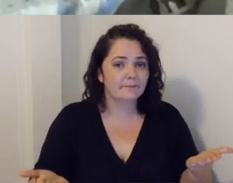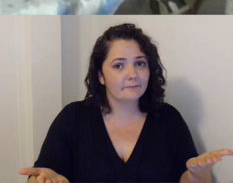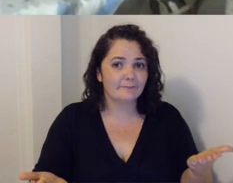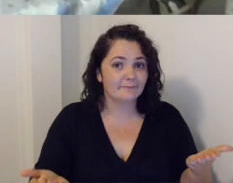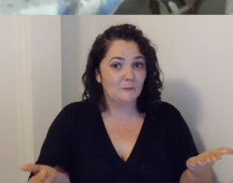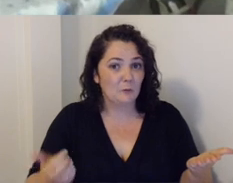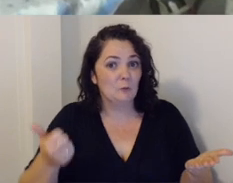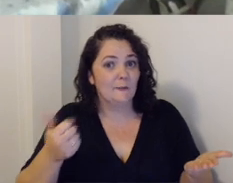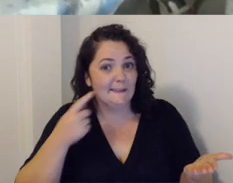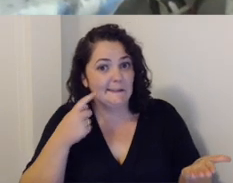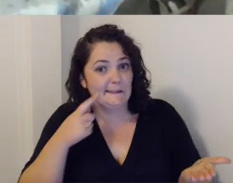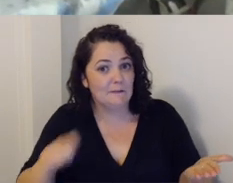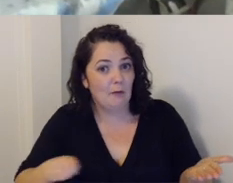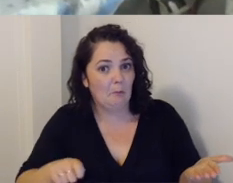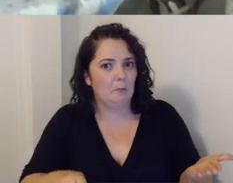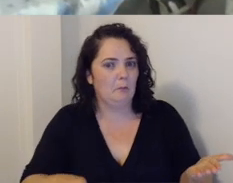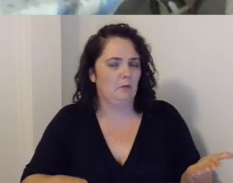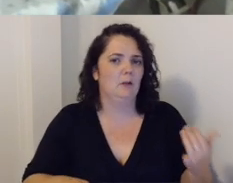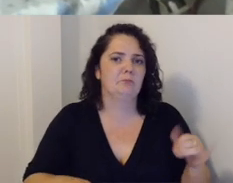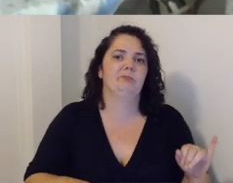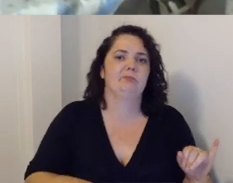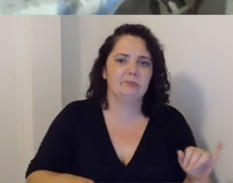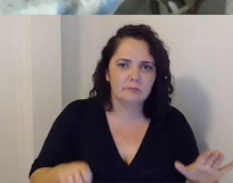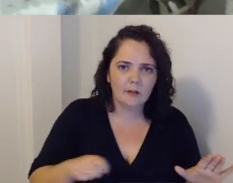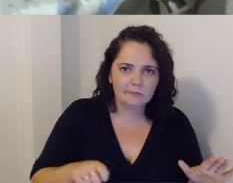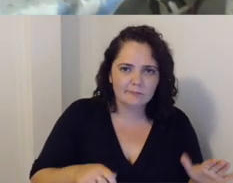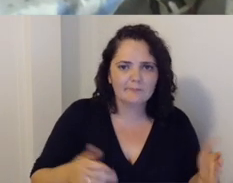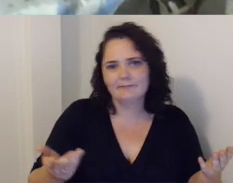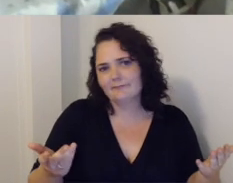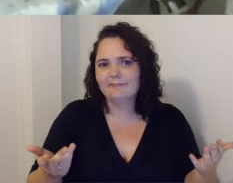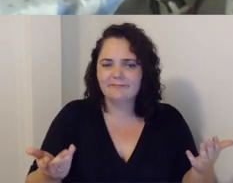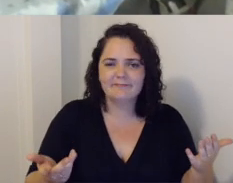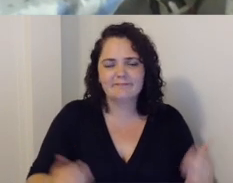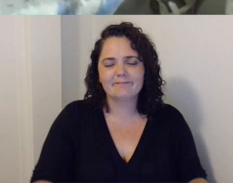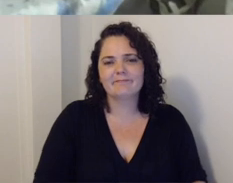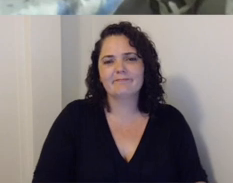or it may be harder but again this is uh as in all of these Draw Along workshops and just as we